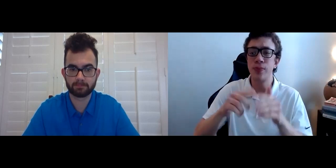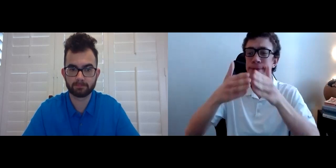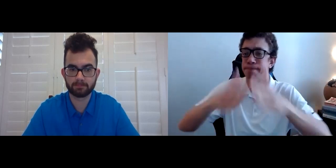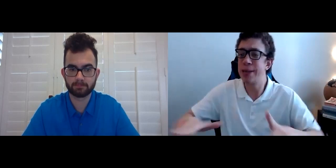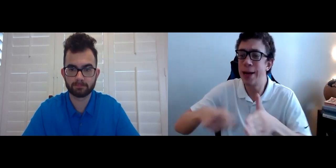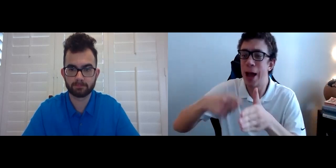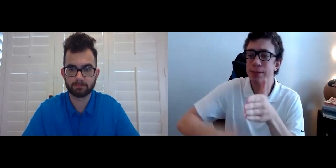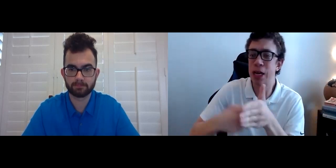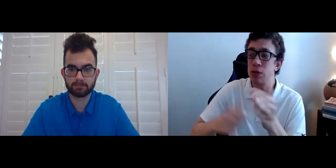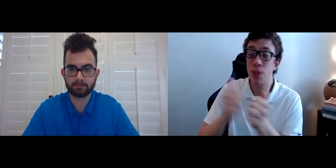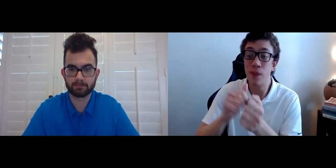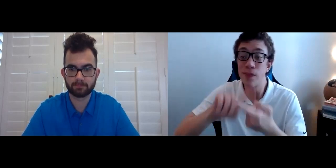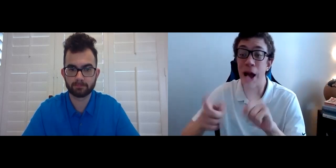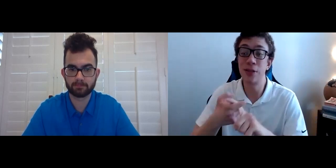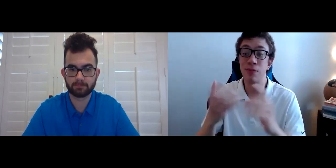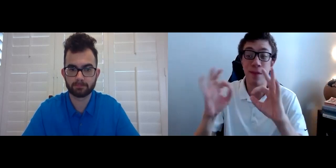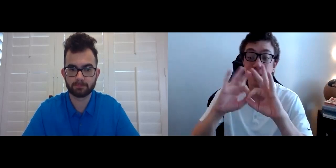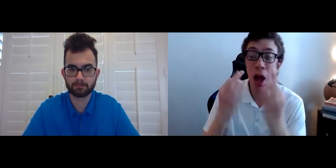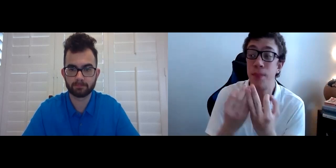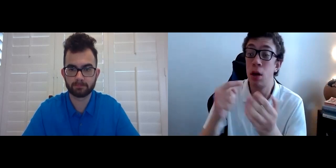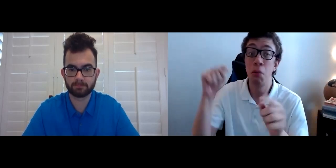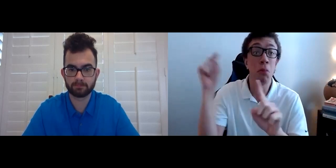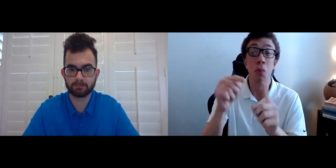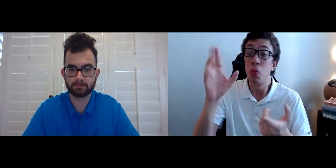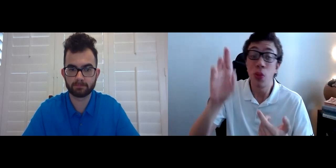split monthly bills with roommates, and--